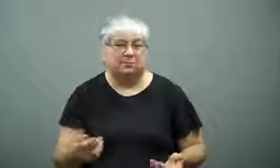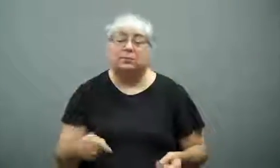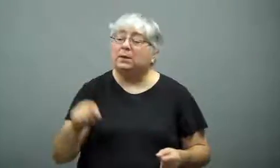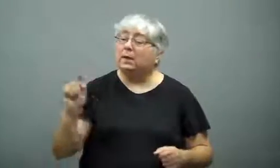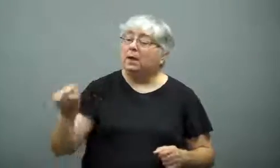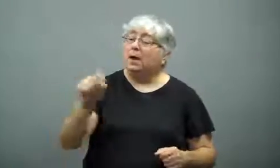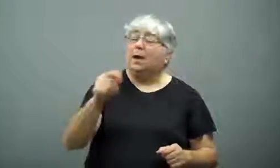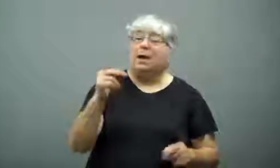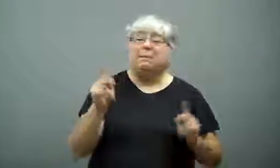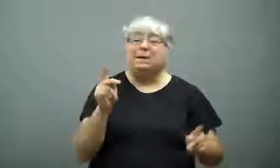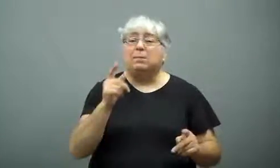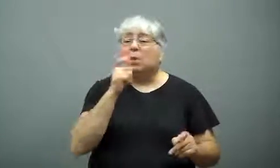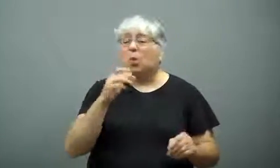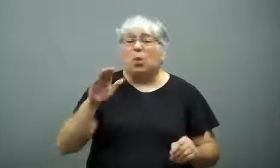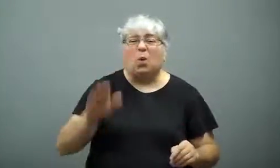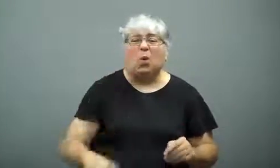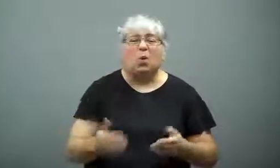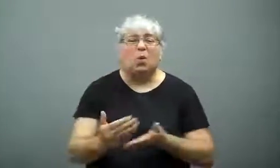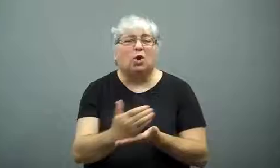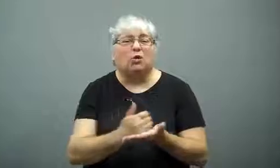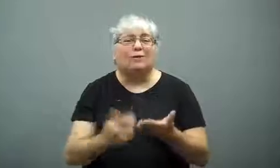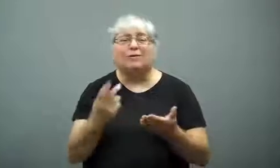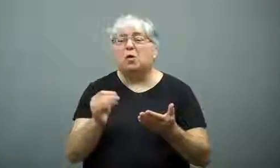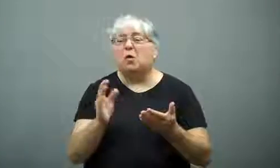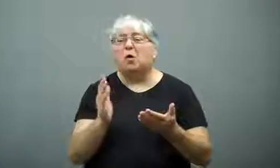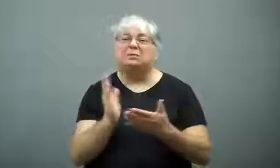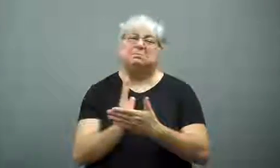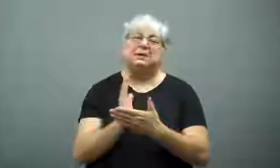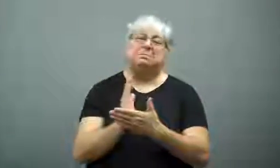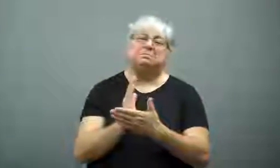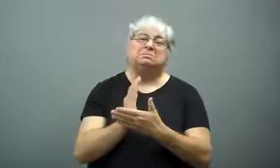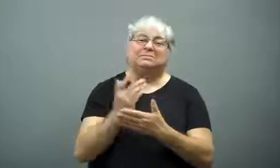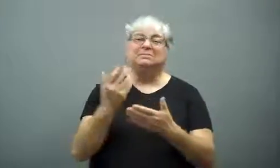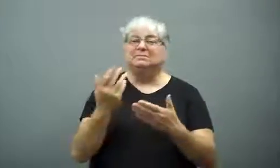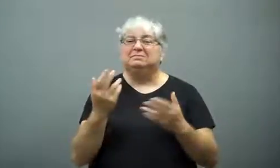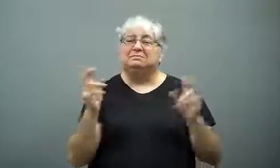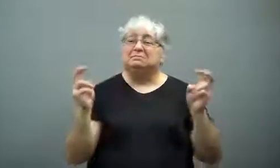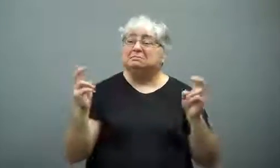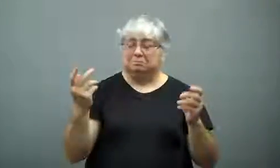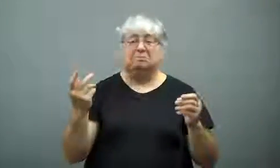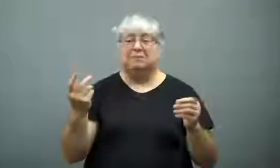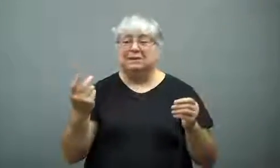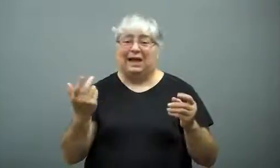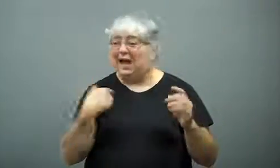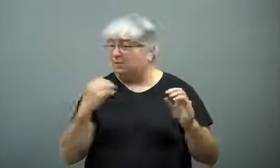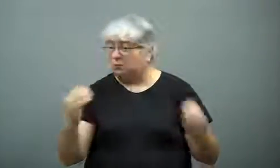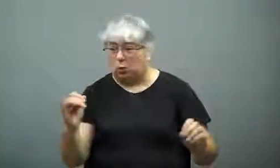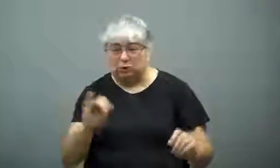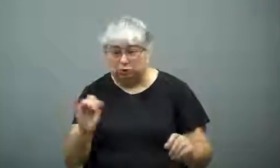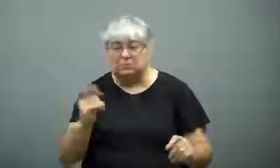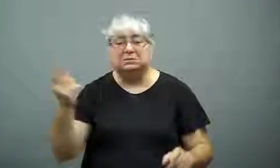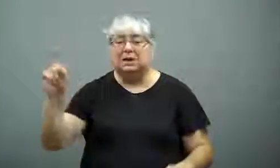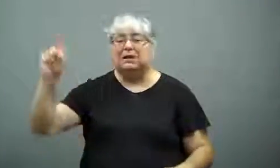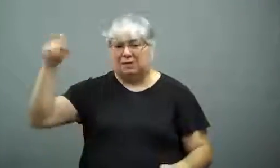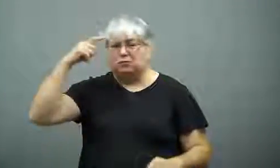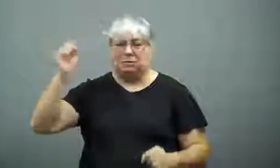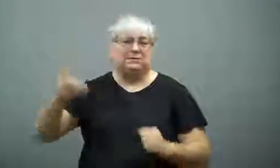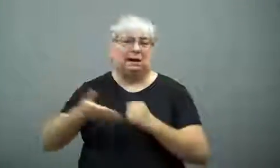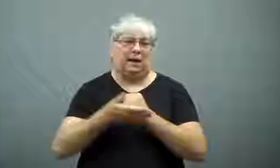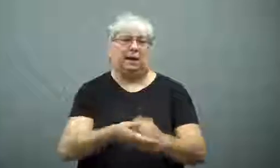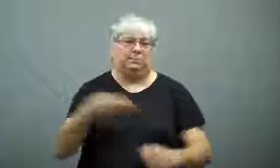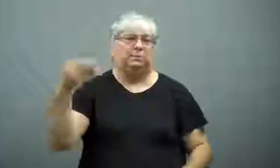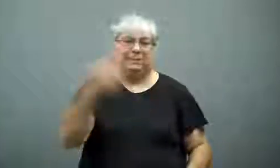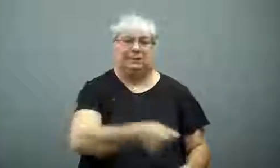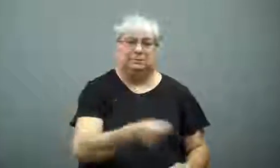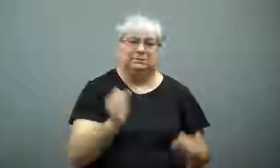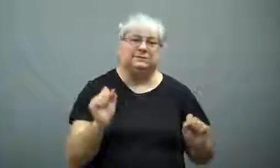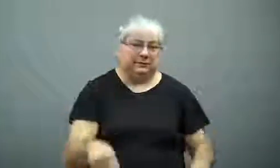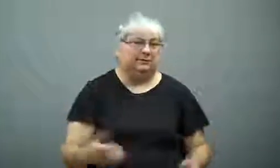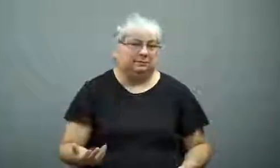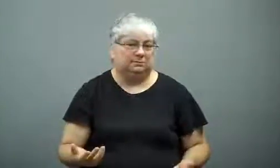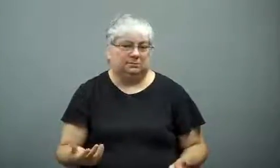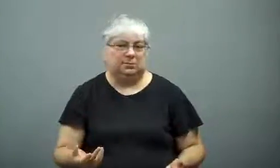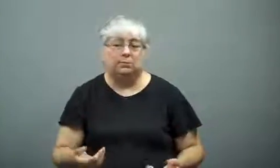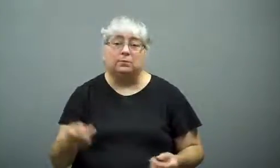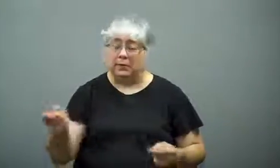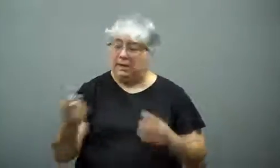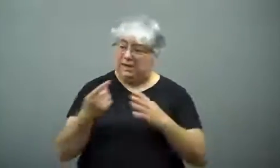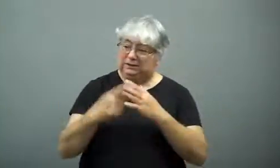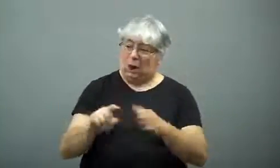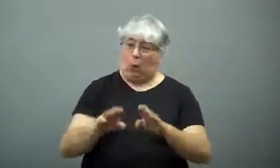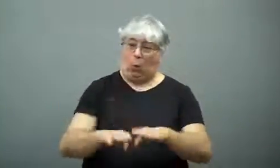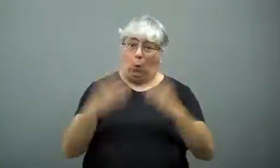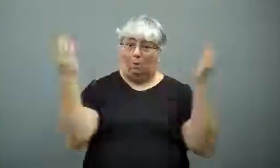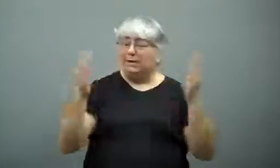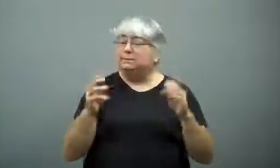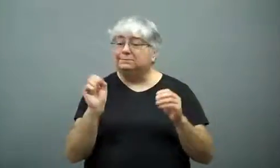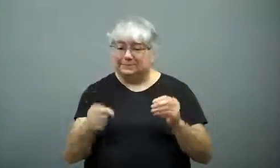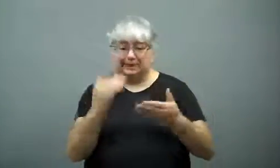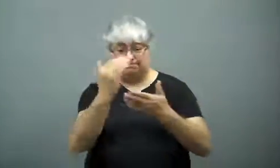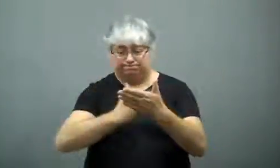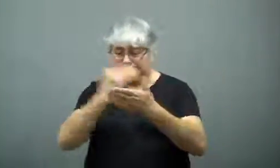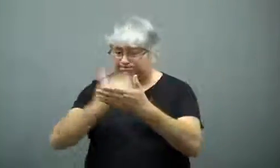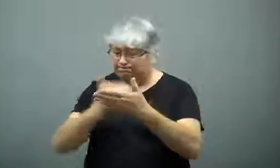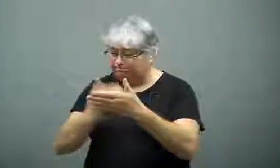The government will subsidize lower and middle class consumers.